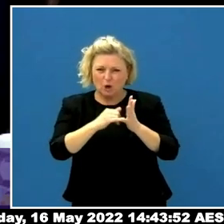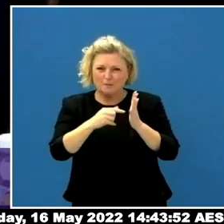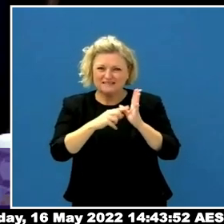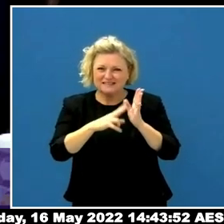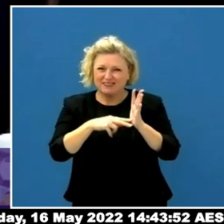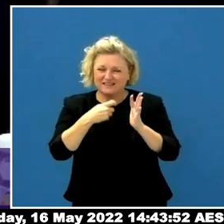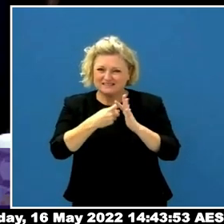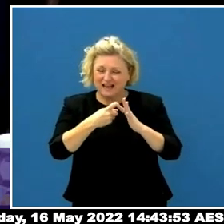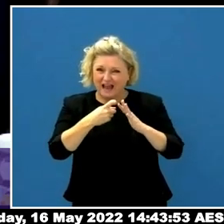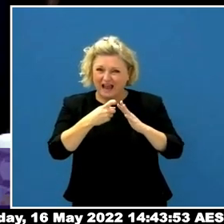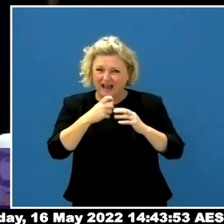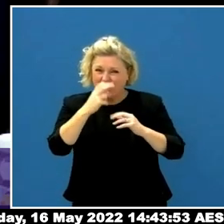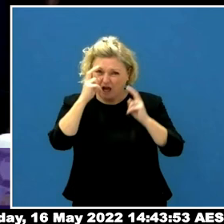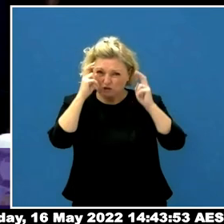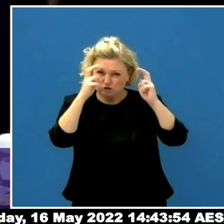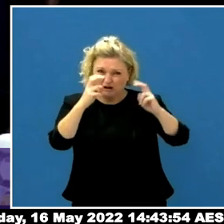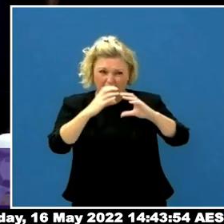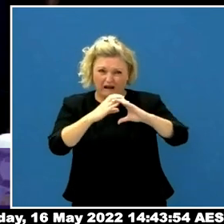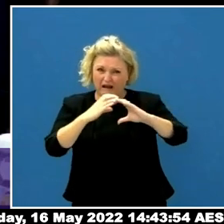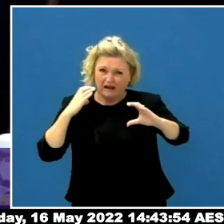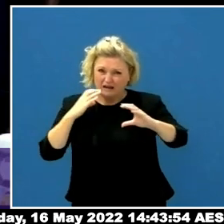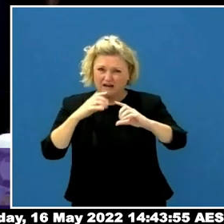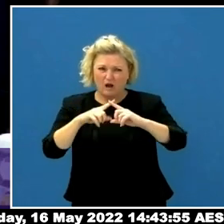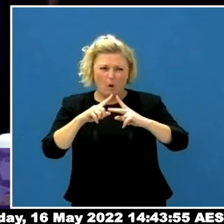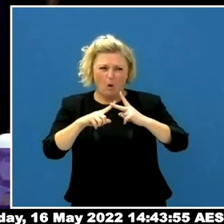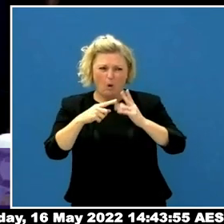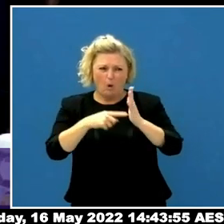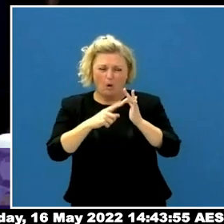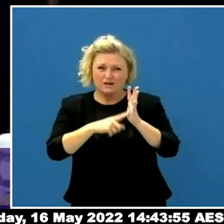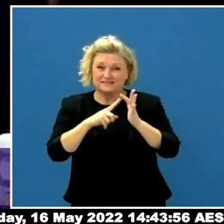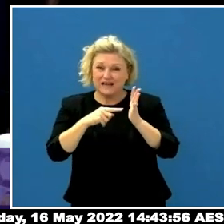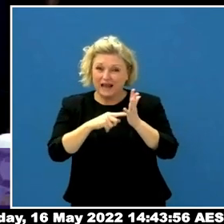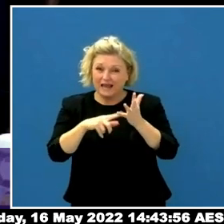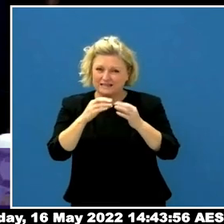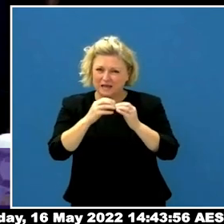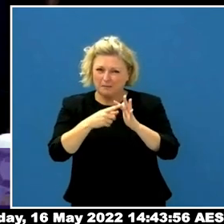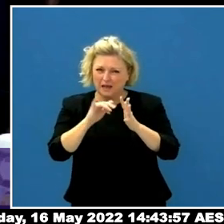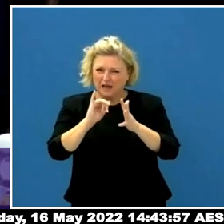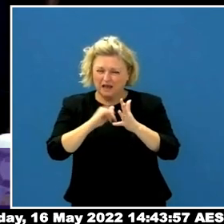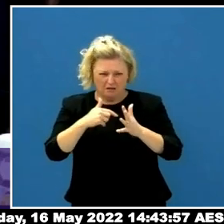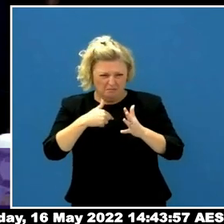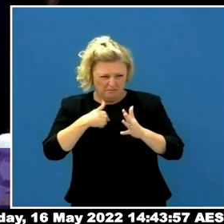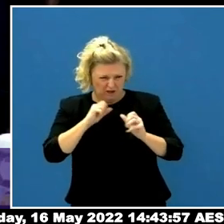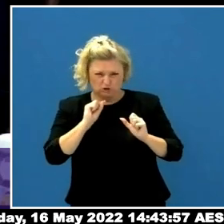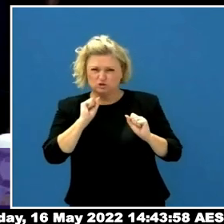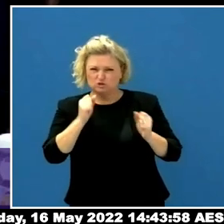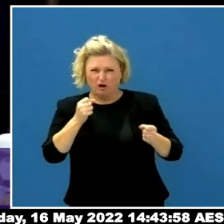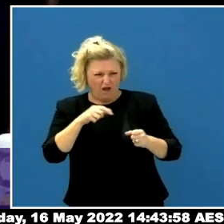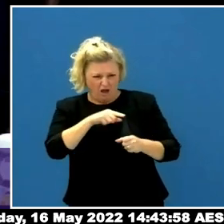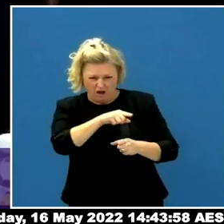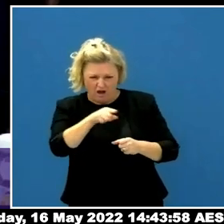You would think they would have something, some kind of music they could dance to and sing to that was more age appropriate.